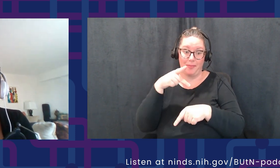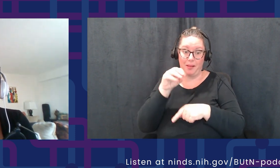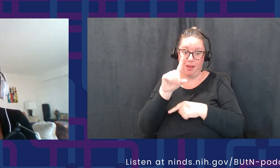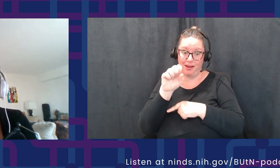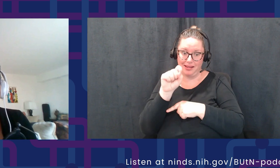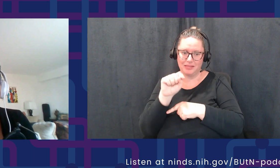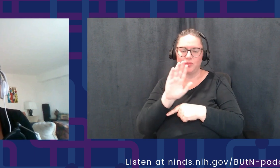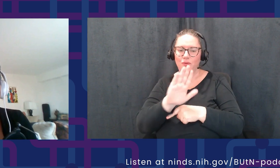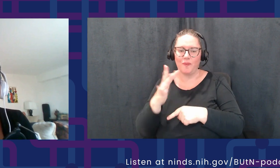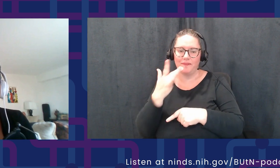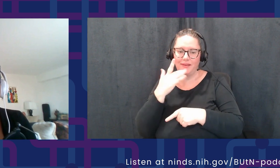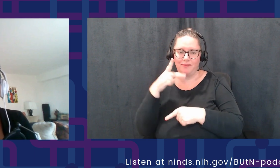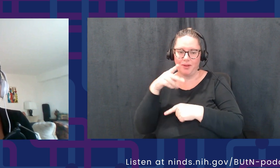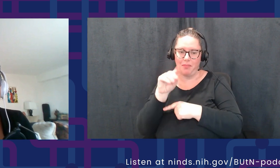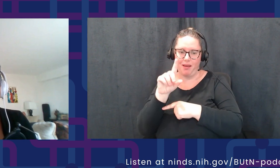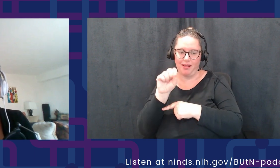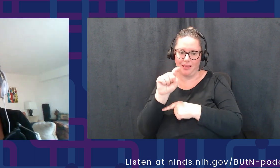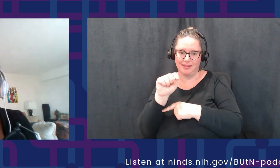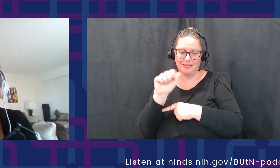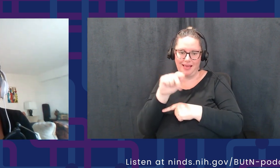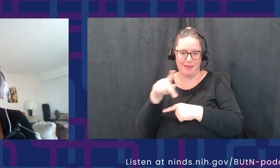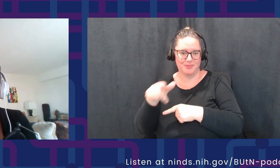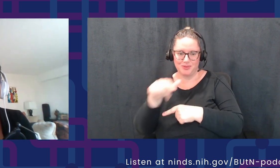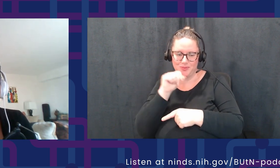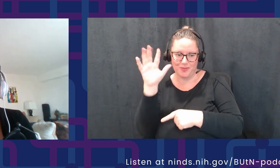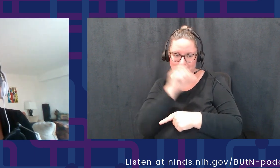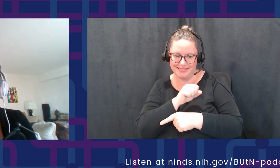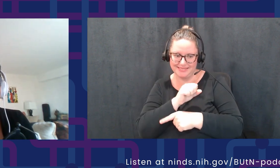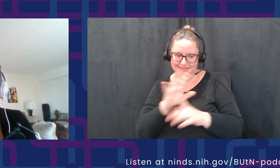podcast app so you don't miss an episode. We'll see you next time.